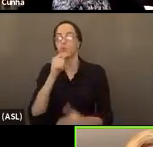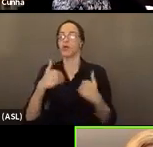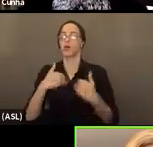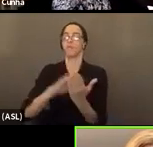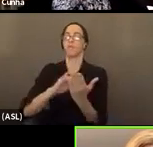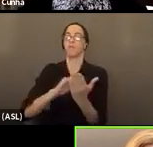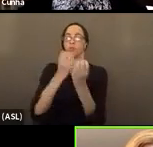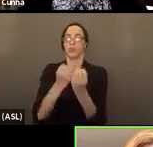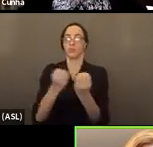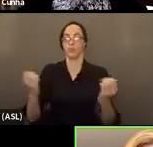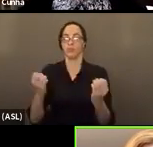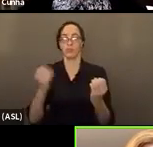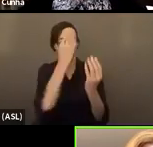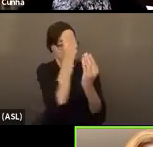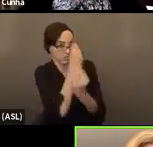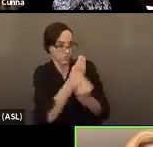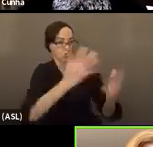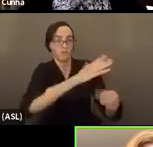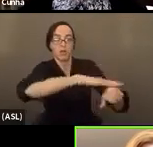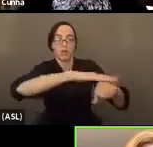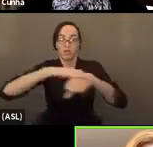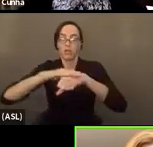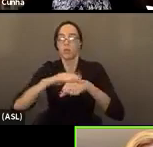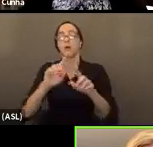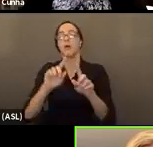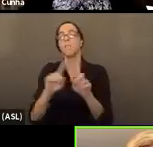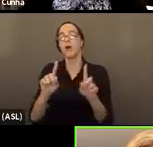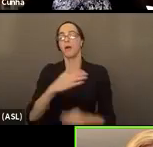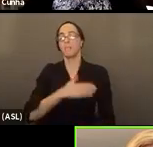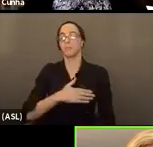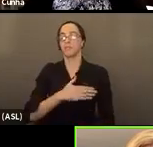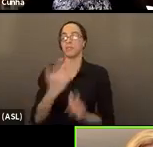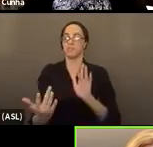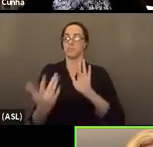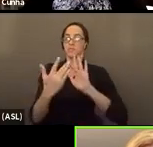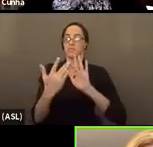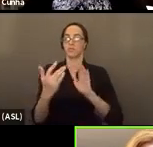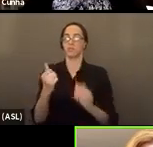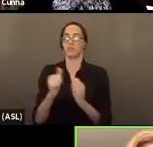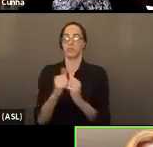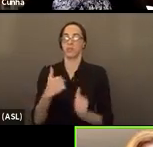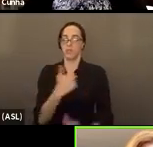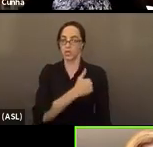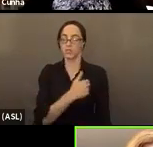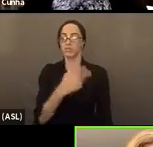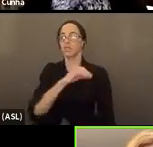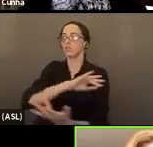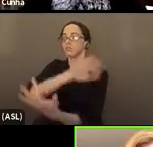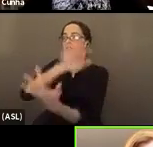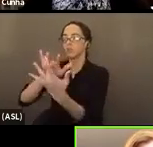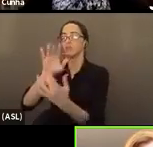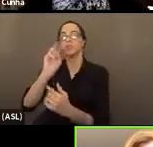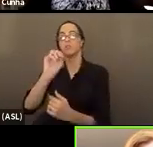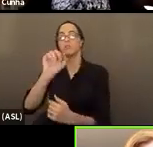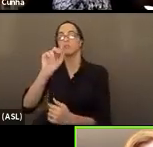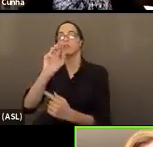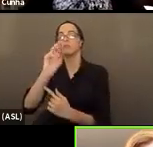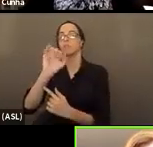in touch with us also with my country's office and with the county whenever you need help navigating